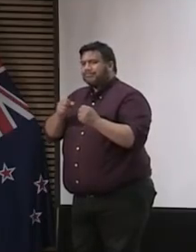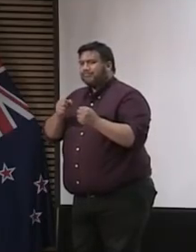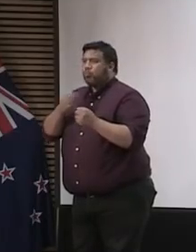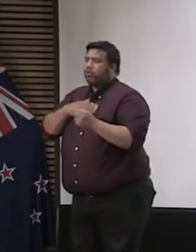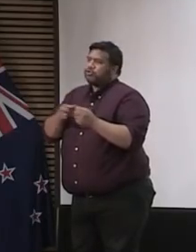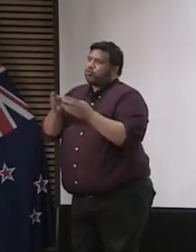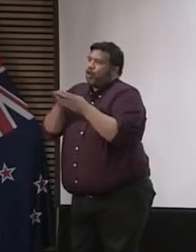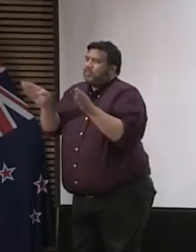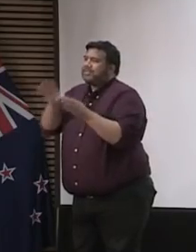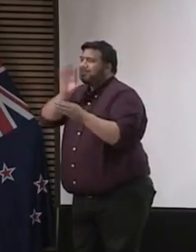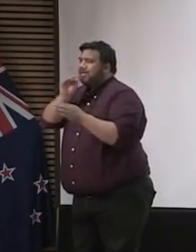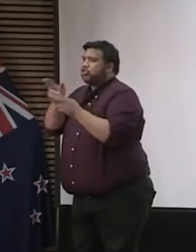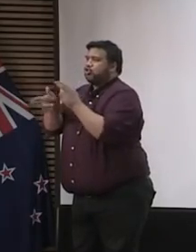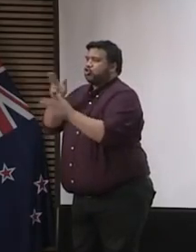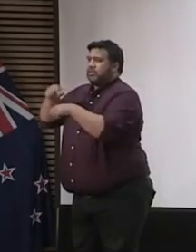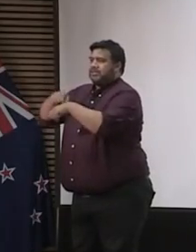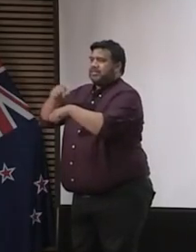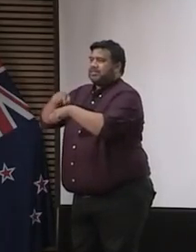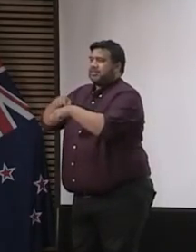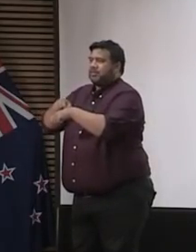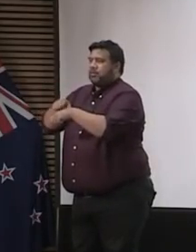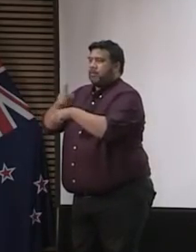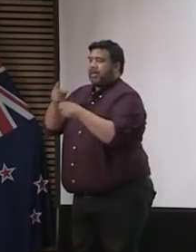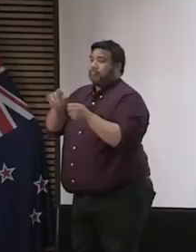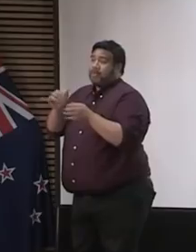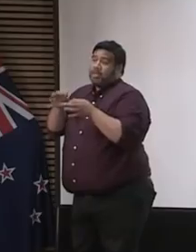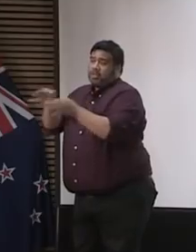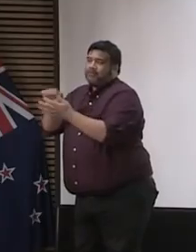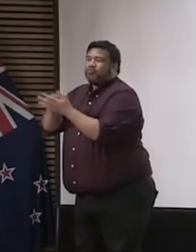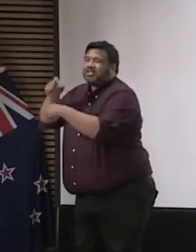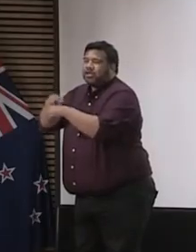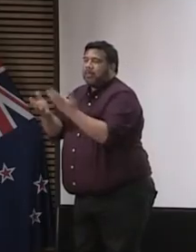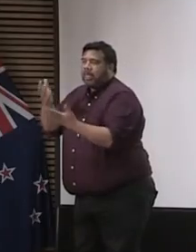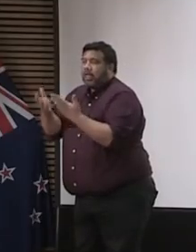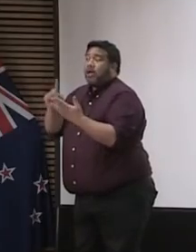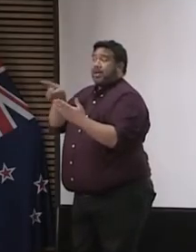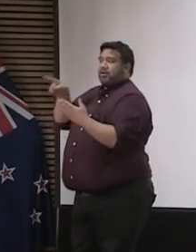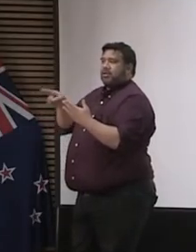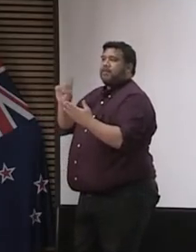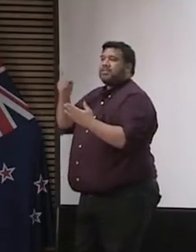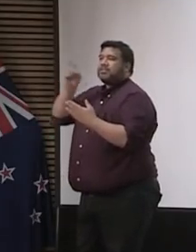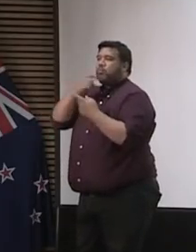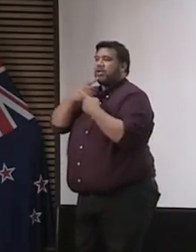the season atthe appropriate time, so thatis something that is happeningthis evening and I expectannouncements tomorrow.